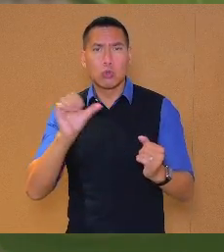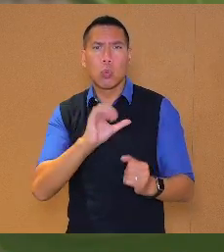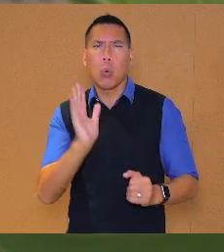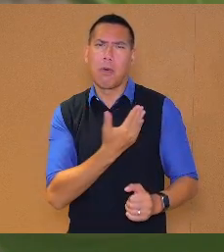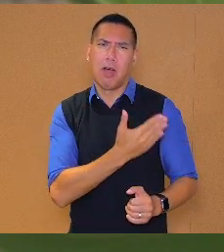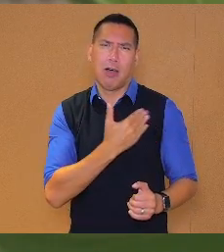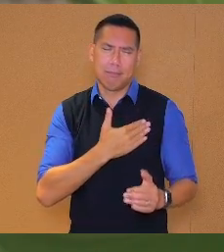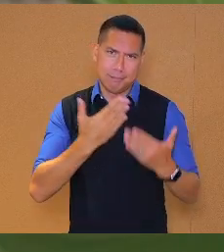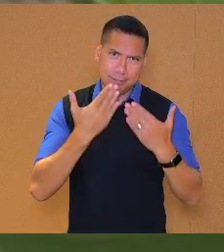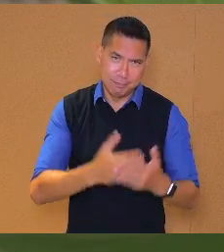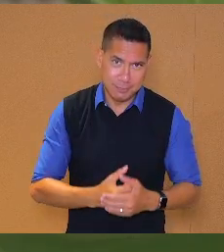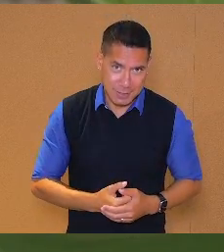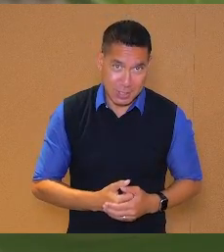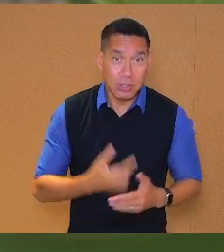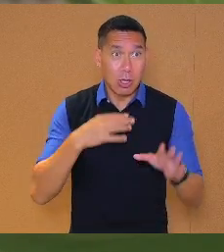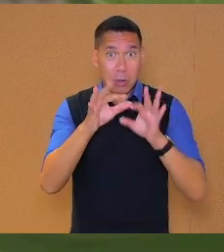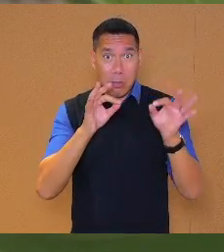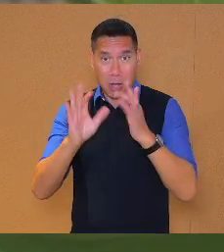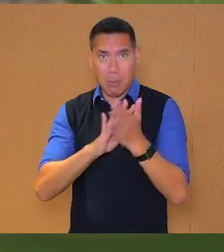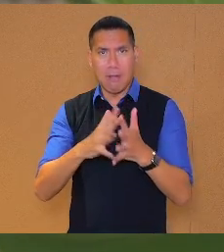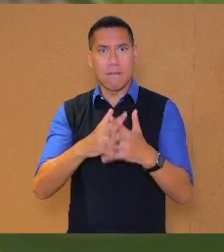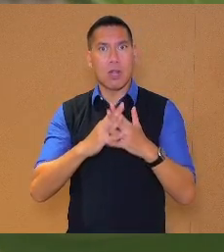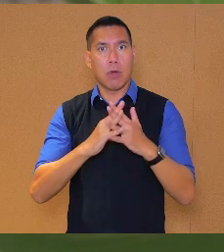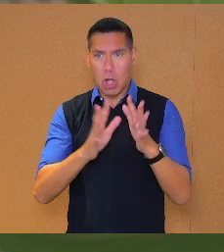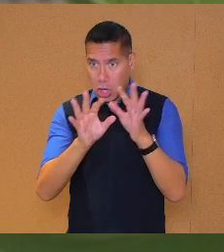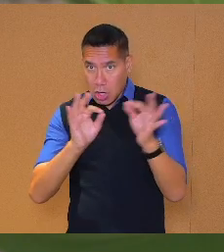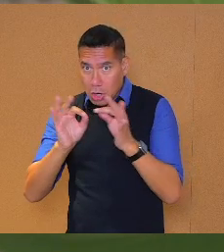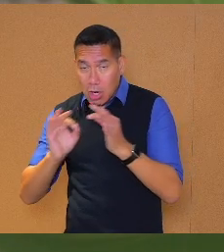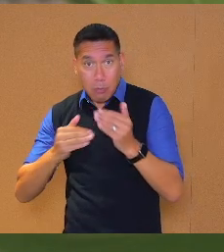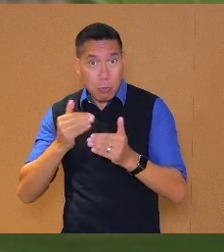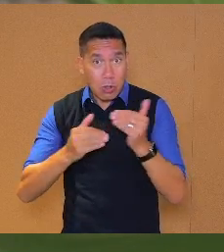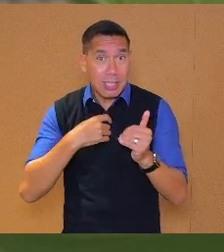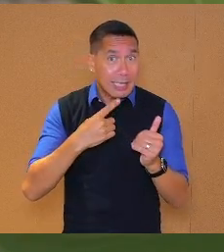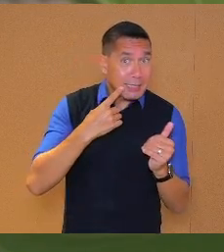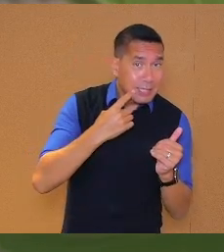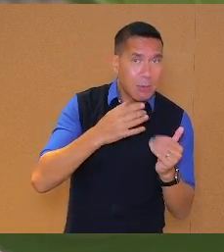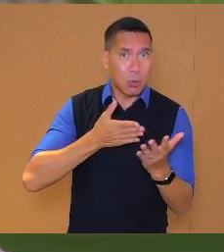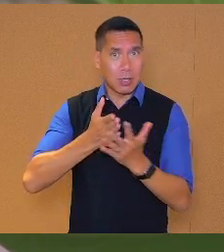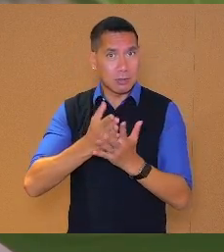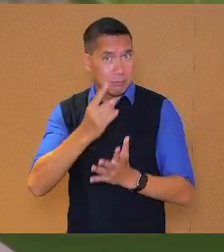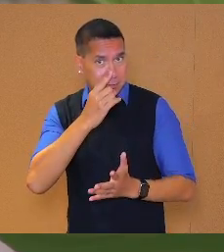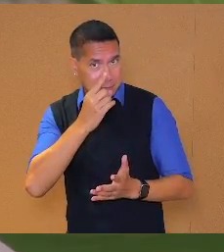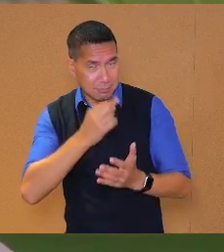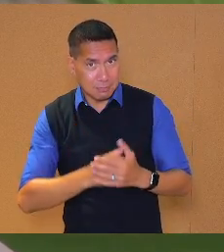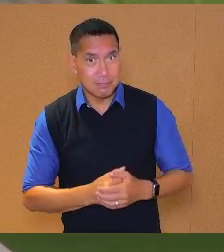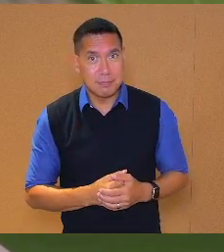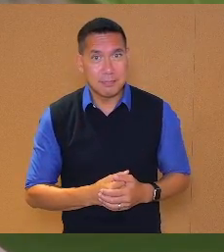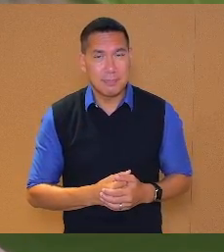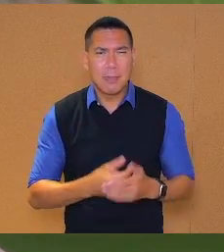confirms the value of making the nominating process easier and more accessible. Awards have always recognise